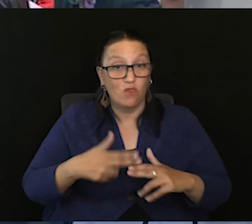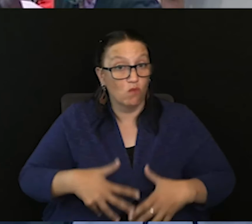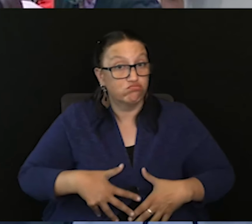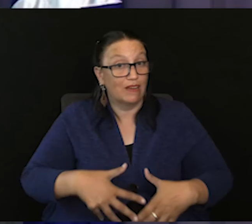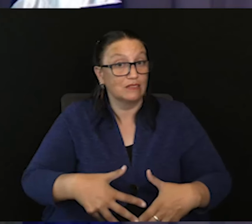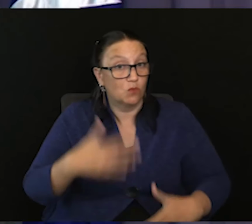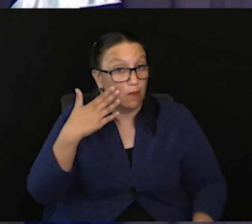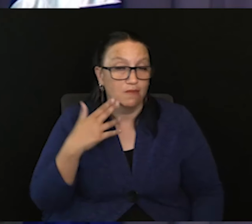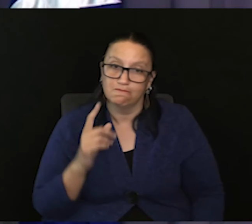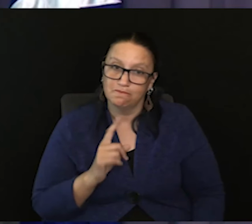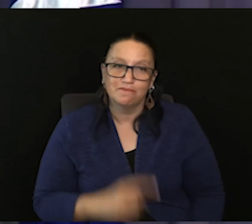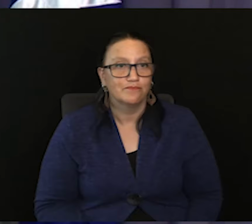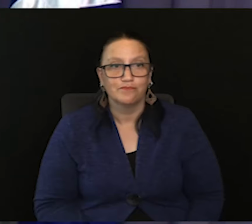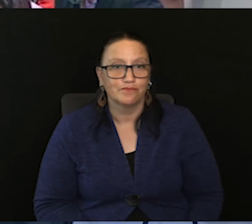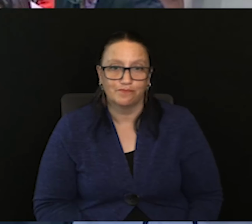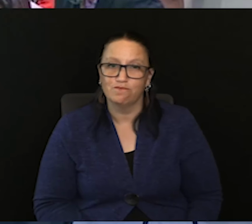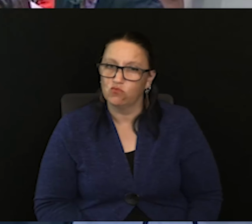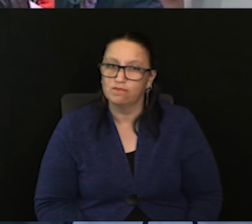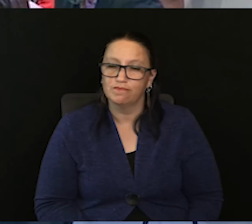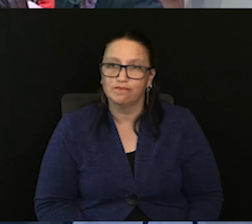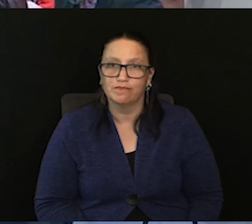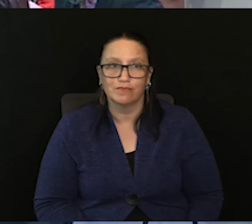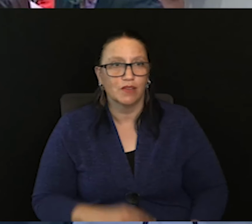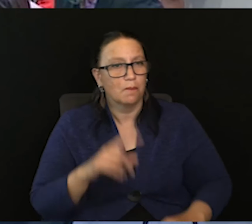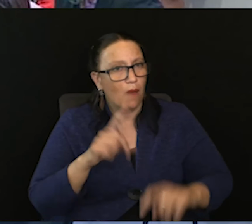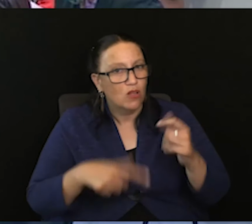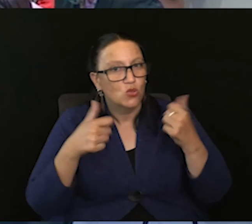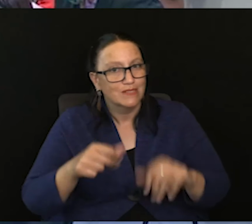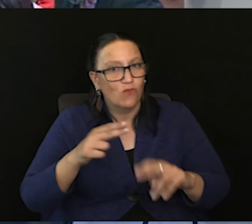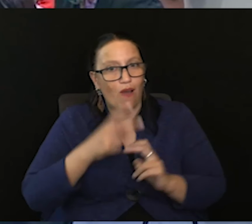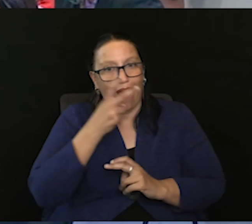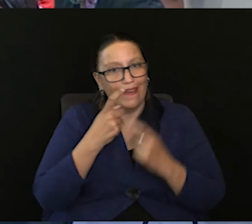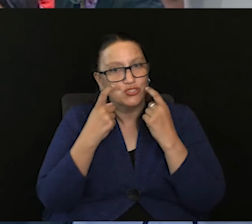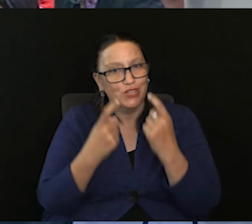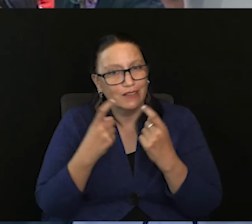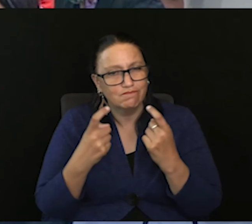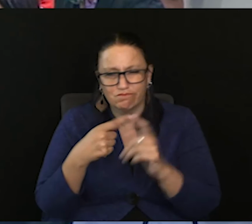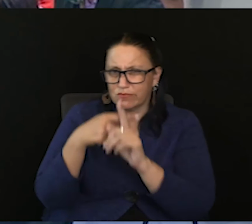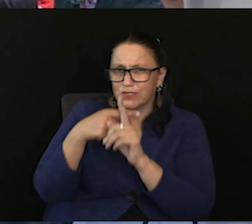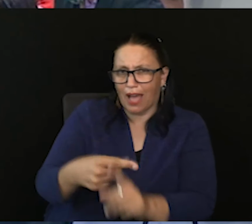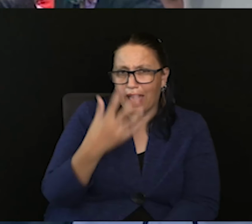Neither recommended. And that it will be used mainly in aged care. So can you tell me what the target age